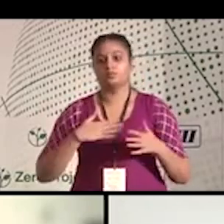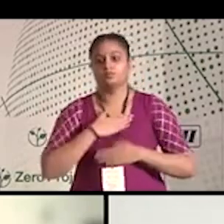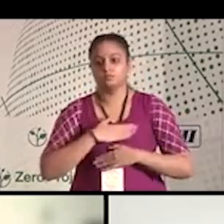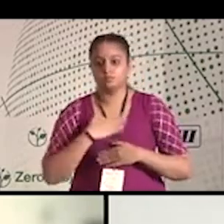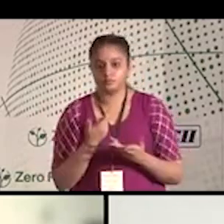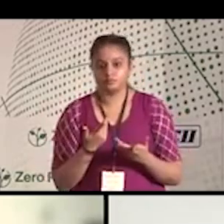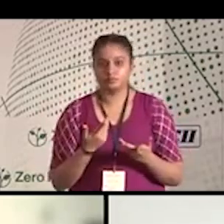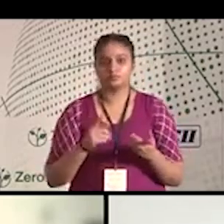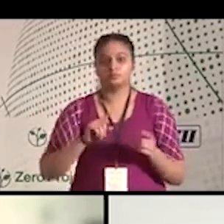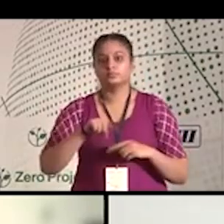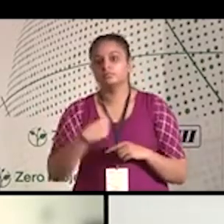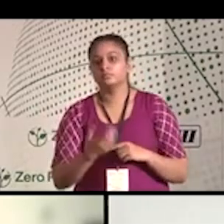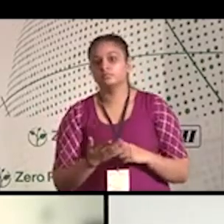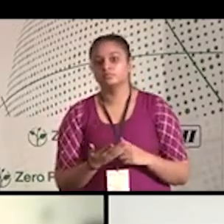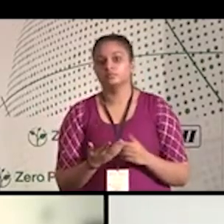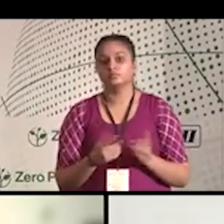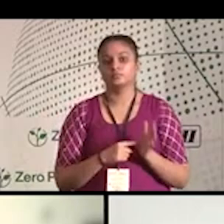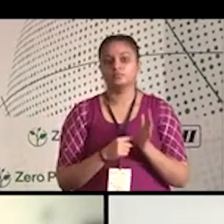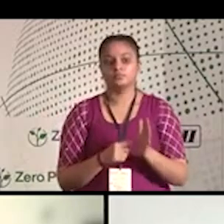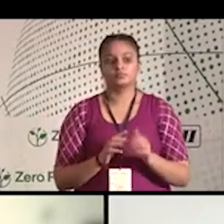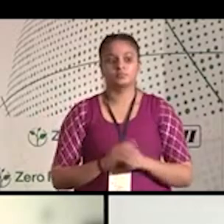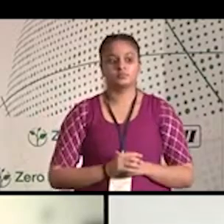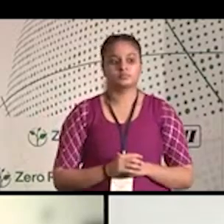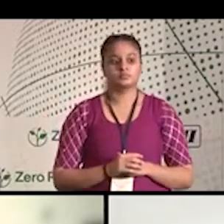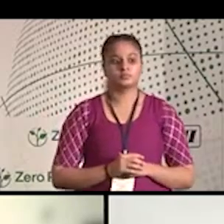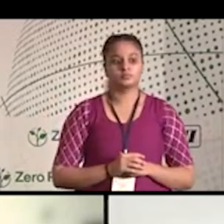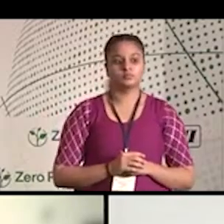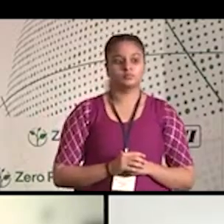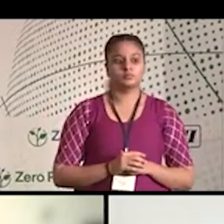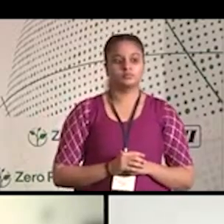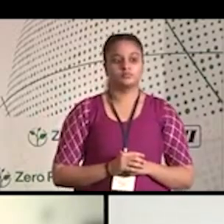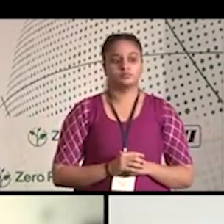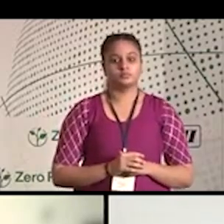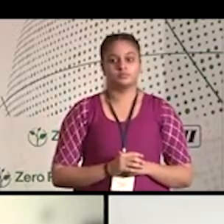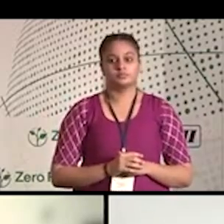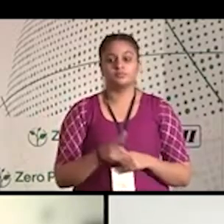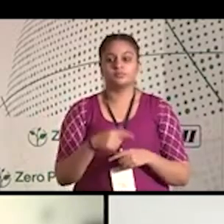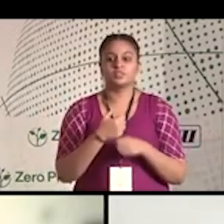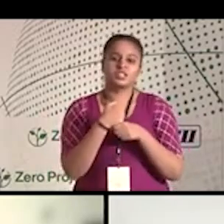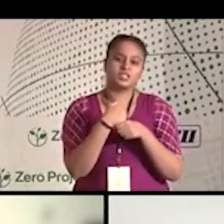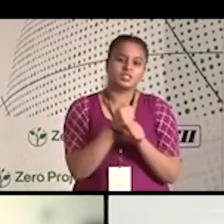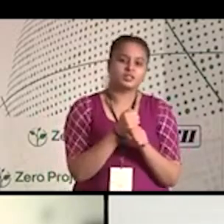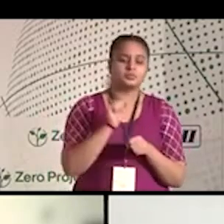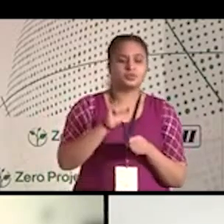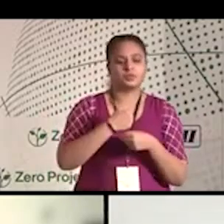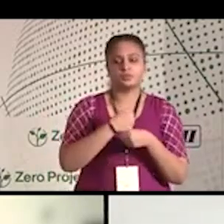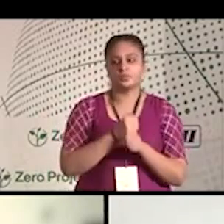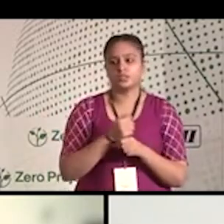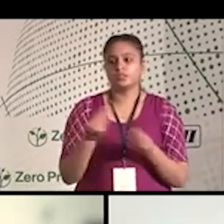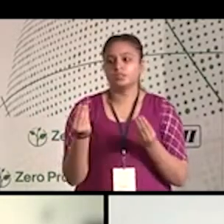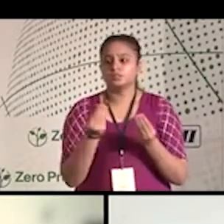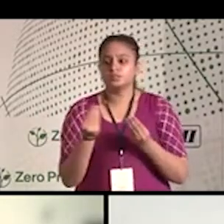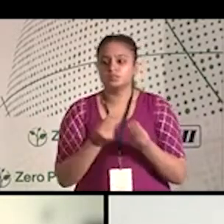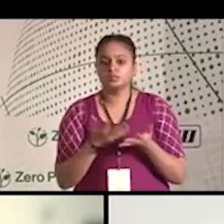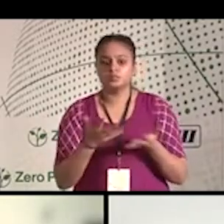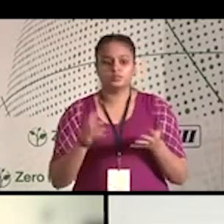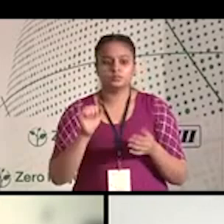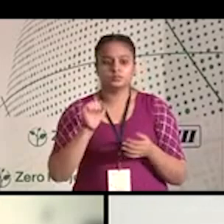It should not be something which is demanded. It should come automatically. It should be something like a cruise control kind of a thing.